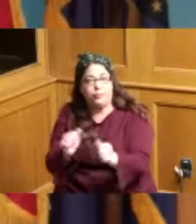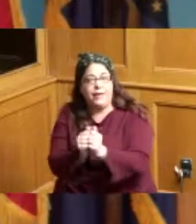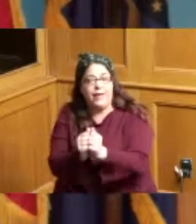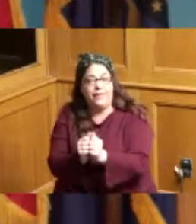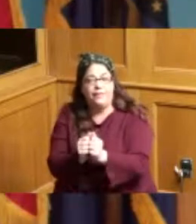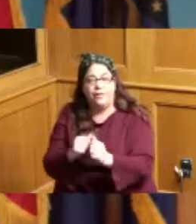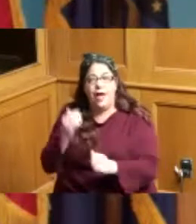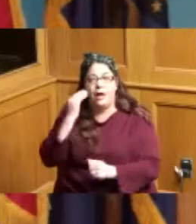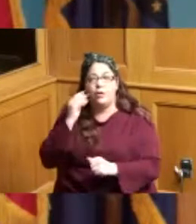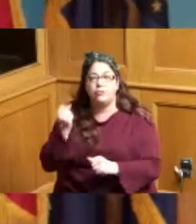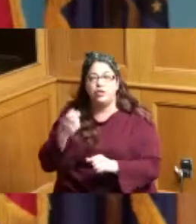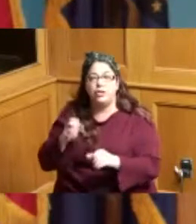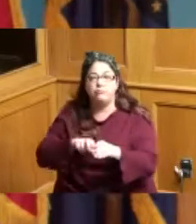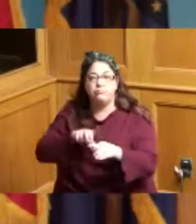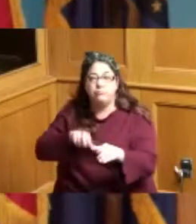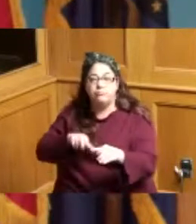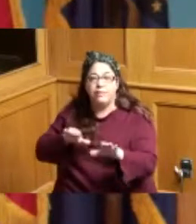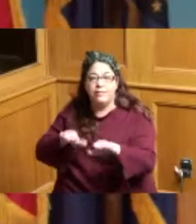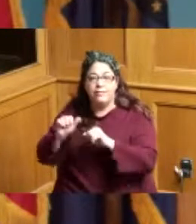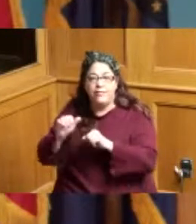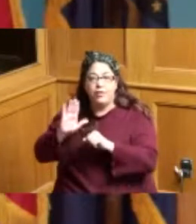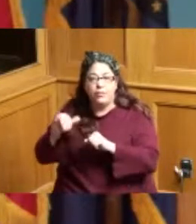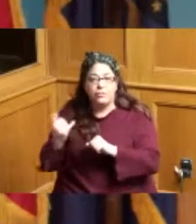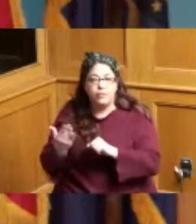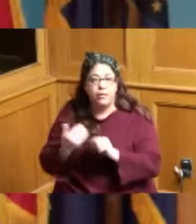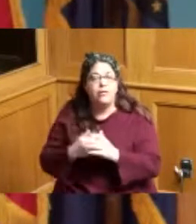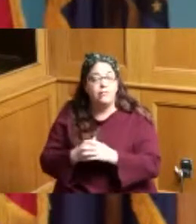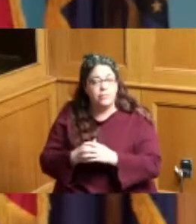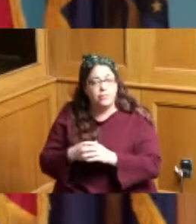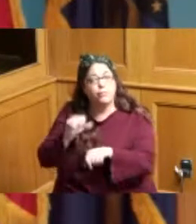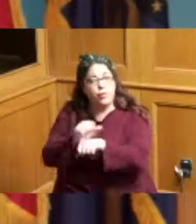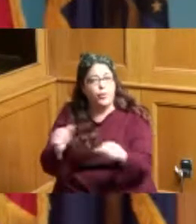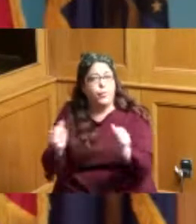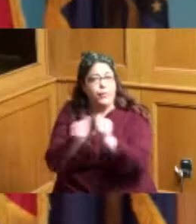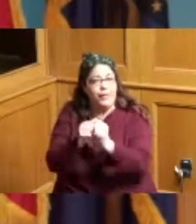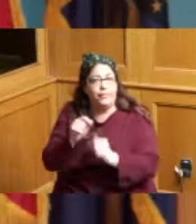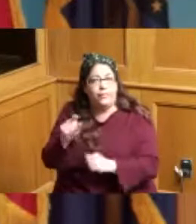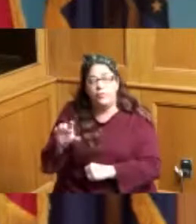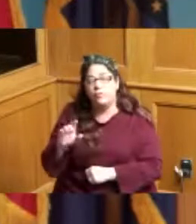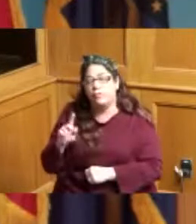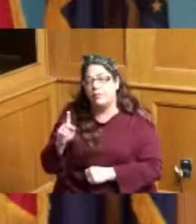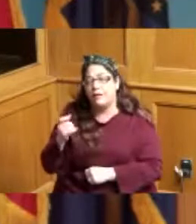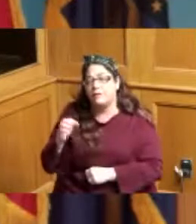resigning and leaving that post and she worked collaboratively with you as County Commissioners